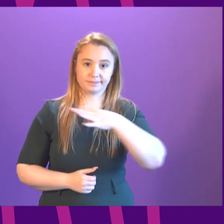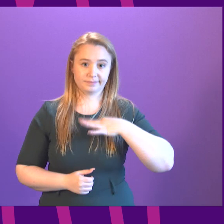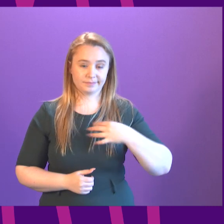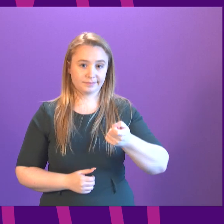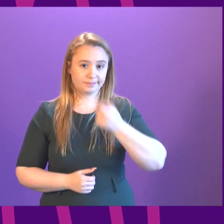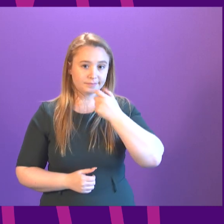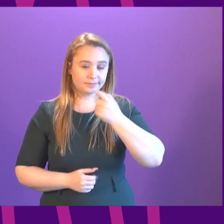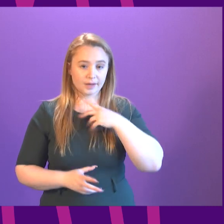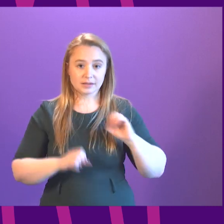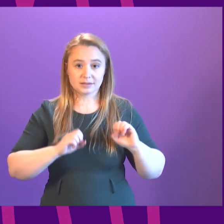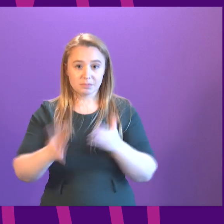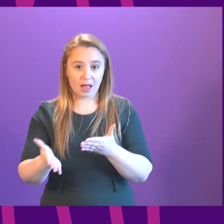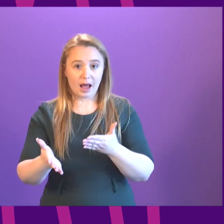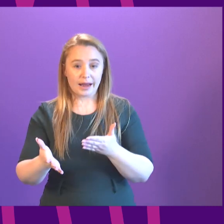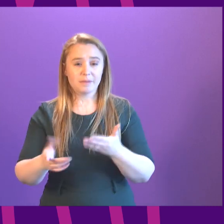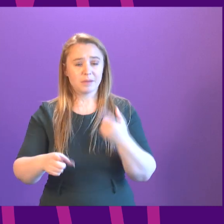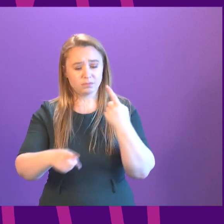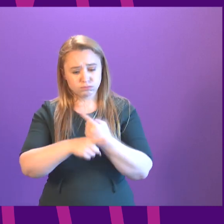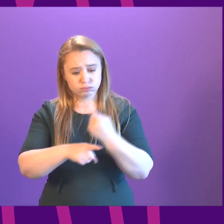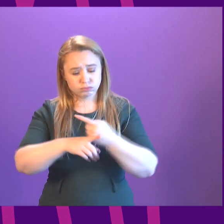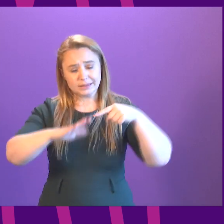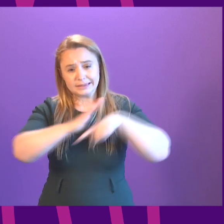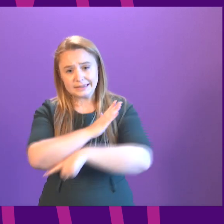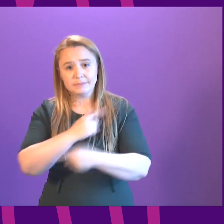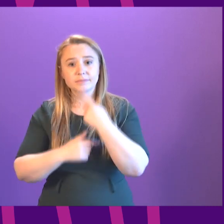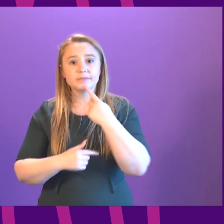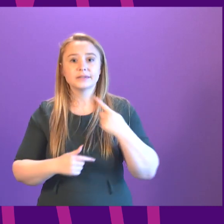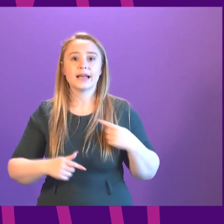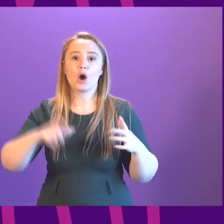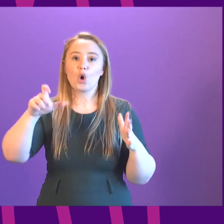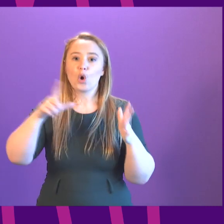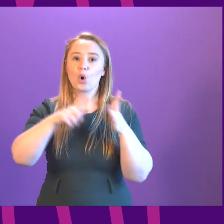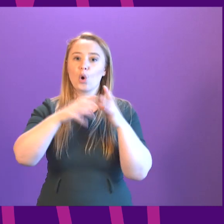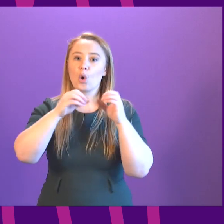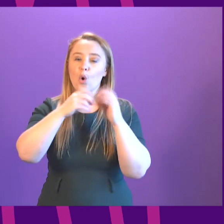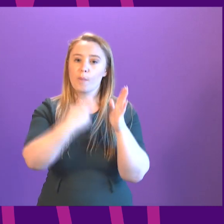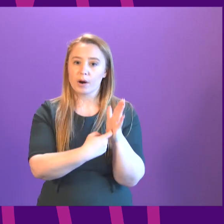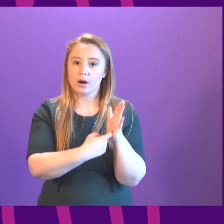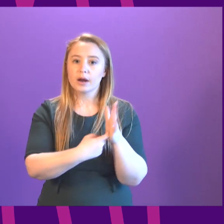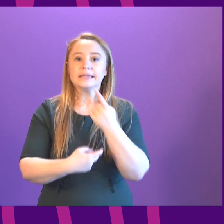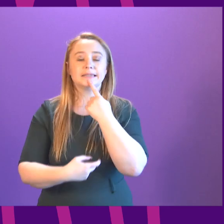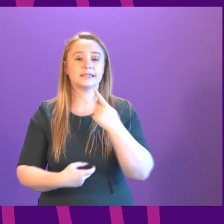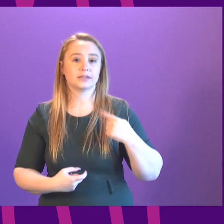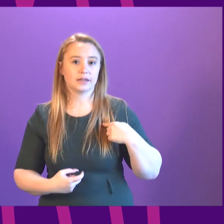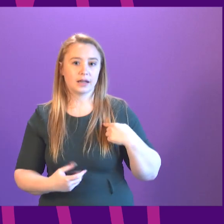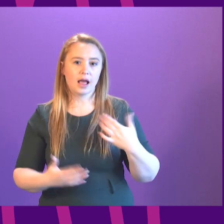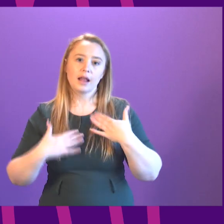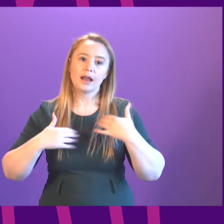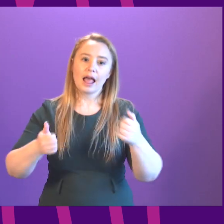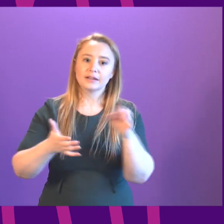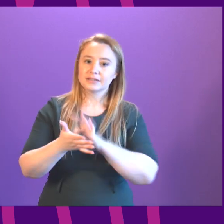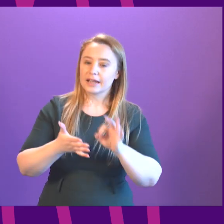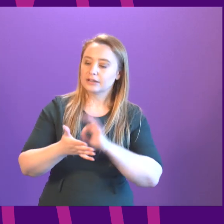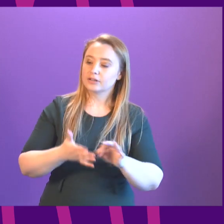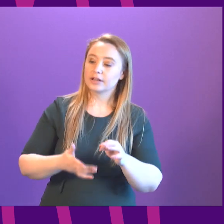at length both in COBRA yesterday and at the Scottish Government resilience committee, and I think that the health secretary is indicating to me that she will have further four-nations